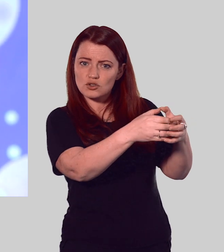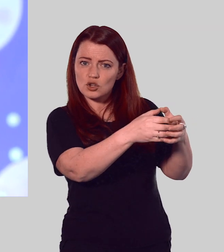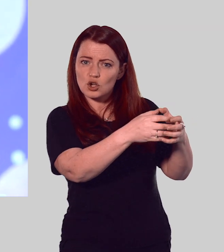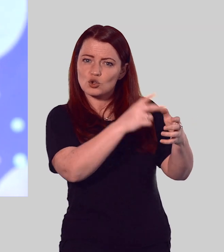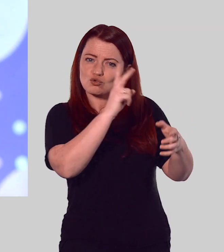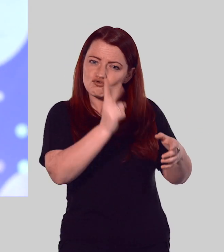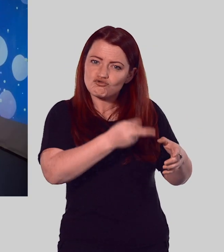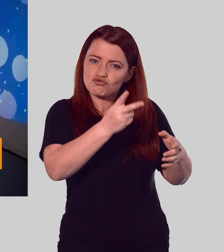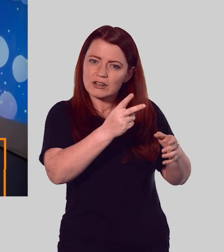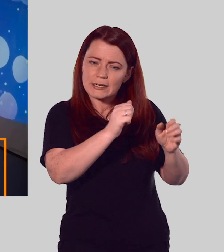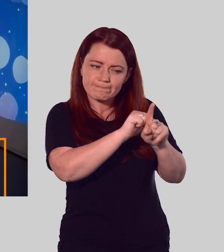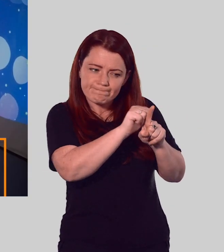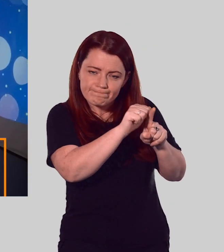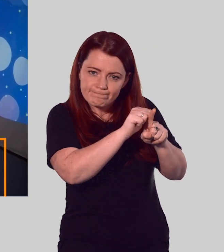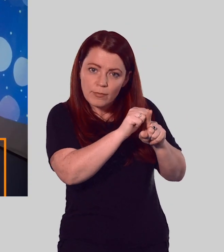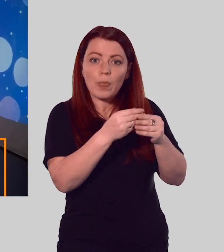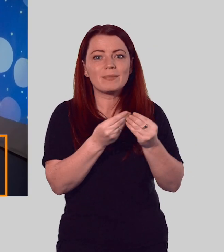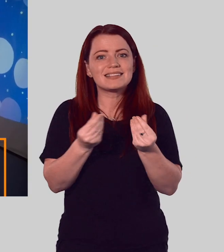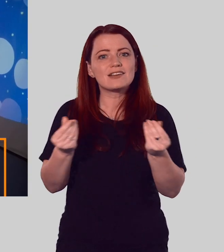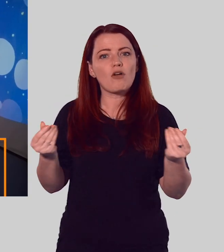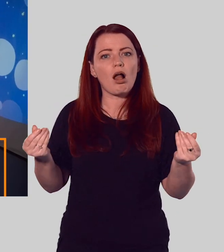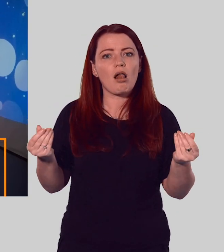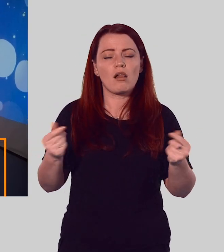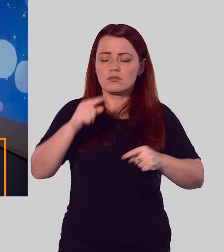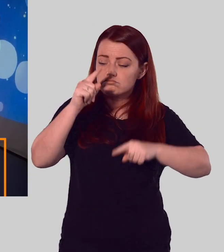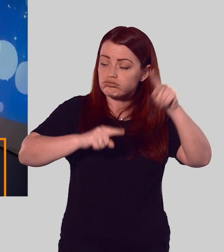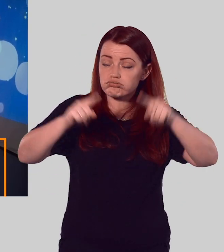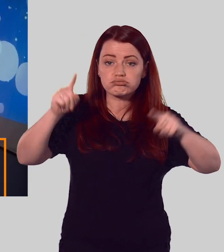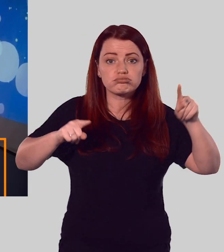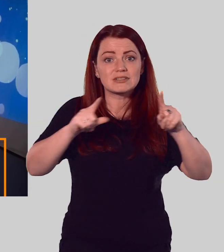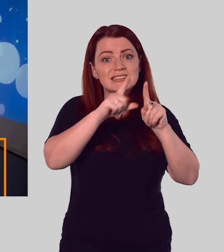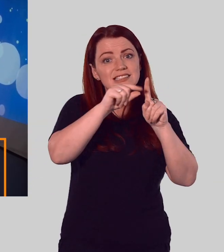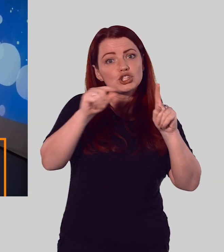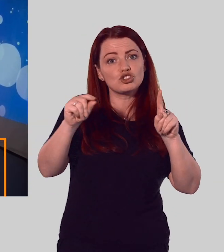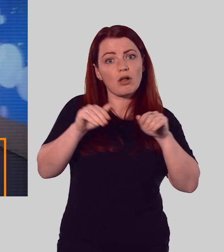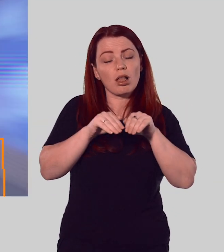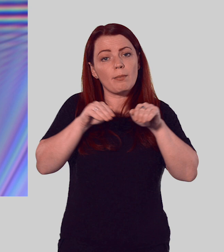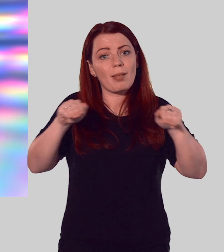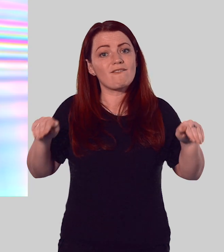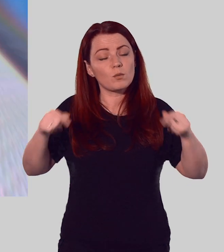material. There are a variety of digital platforms available to do this.